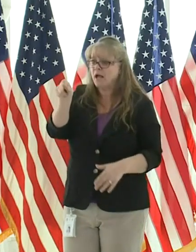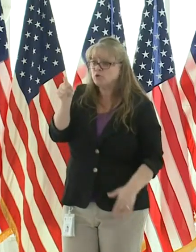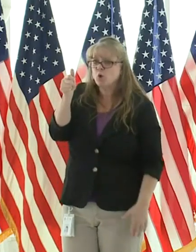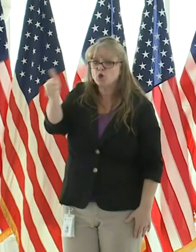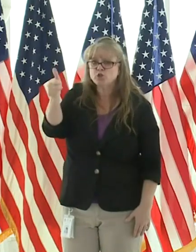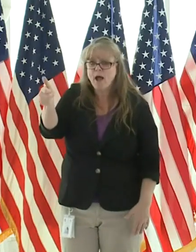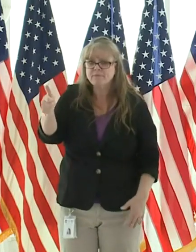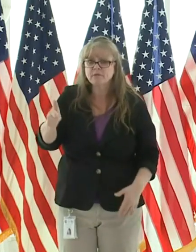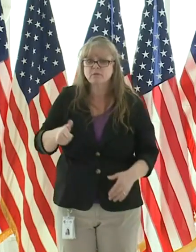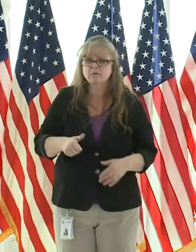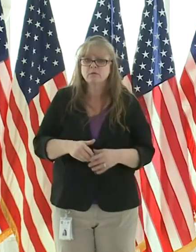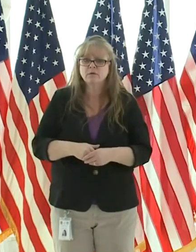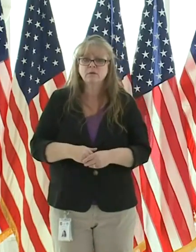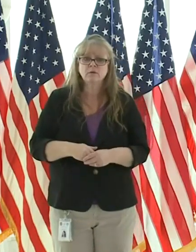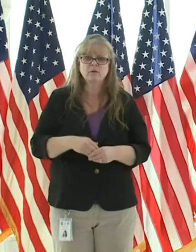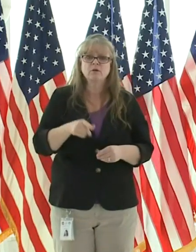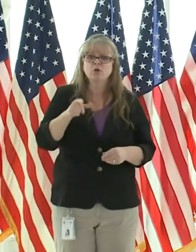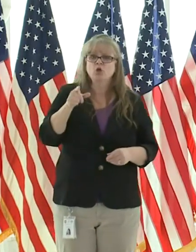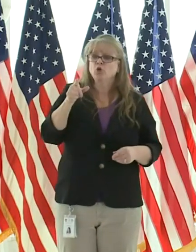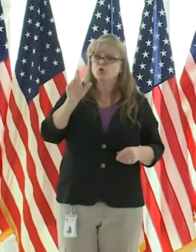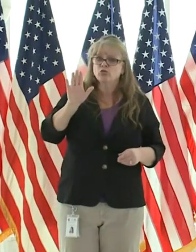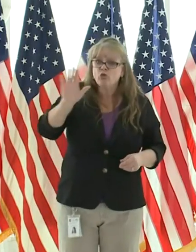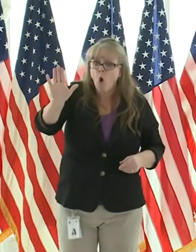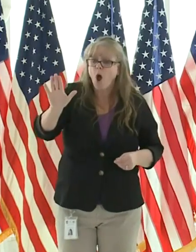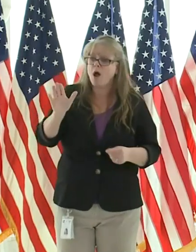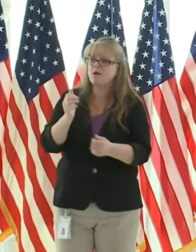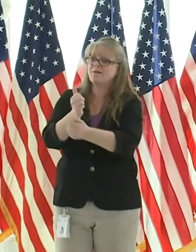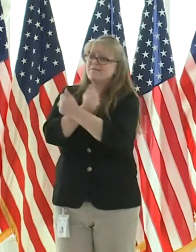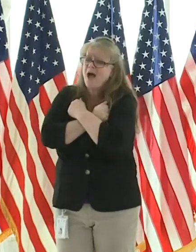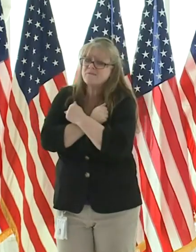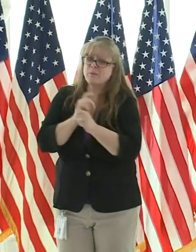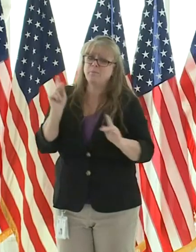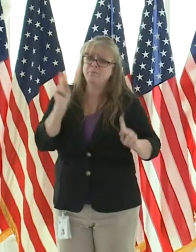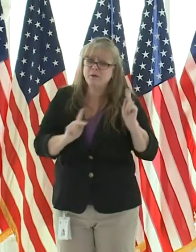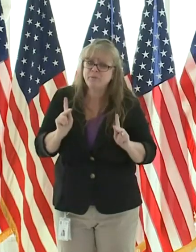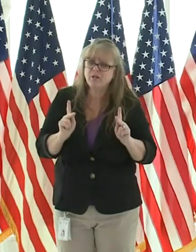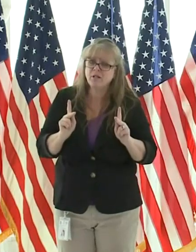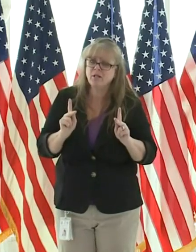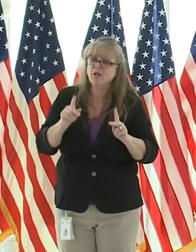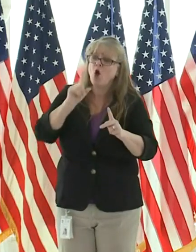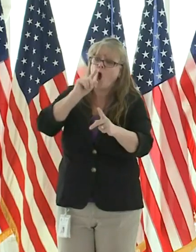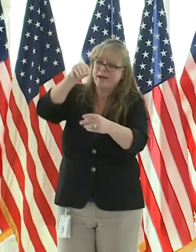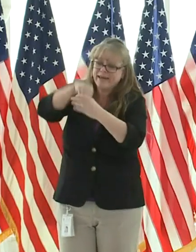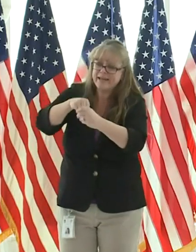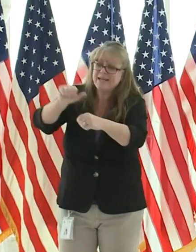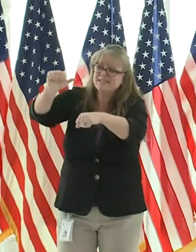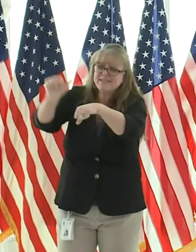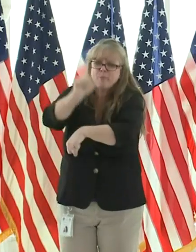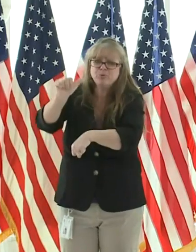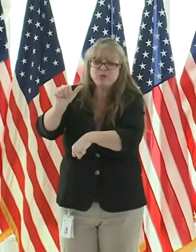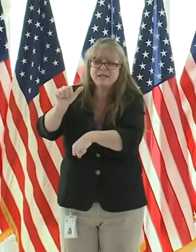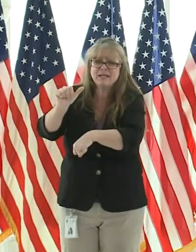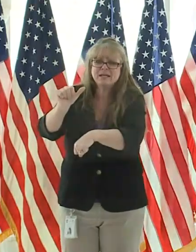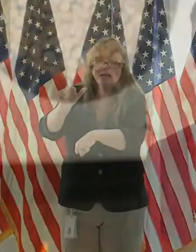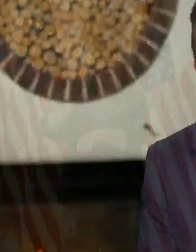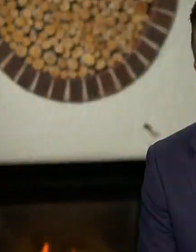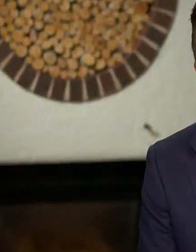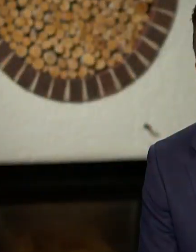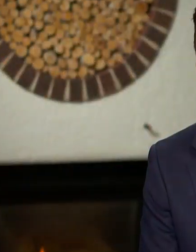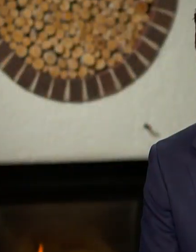GOVERNMENT. YOU'RE NOT STICKING IT GOVERNMENT. YOU'RE NOT STICKING IT TO GOVERNMENT. YOU'RE NOT STICKING IT TO JARED YOU'RE NOT STICKING IT TO JARED YOU'RE NOT STICKING IT TO JARED POLIS. POLIS. POLIS. YOU'RE POLIS. YOU'RE STICKING POLIS. YOU'RE STICKING IT POLIS. YOU'RE STICKING IT TO